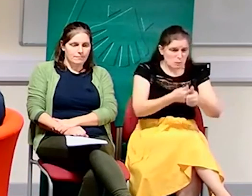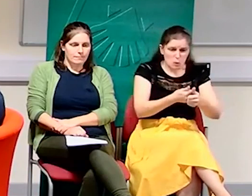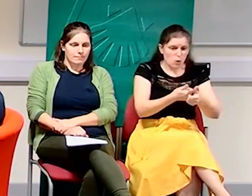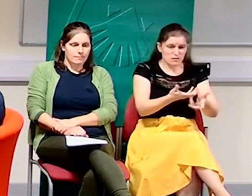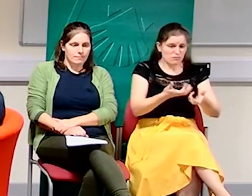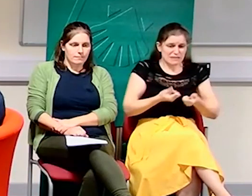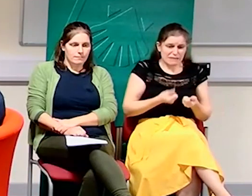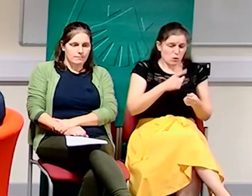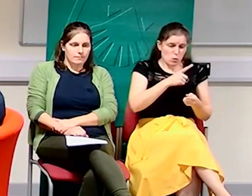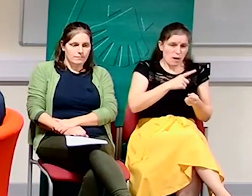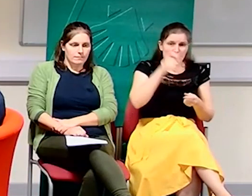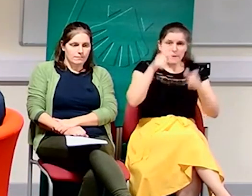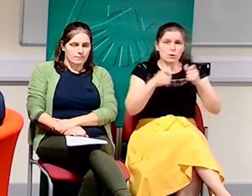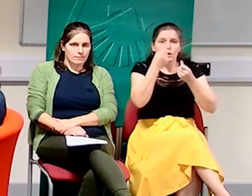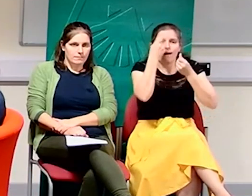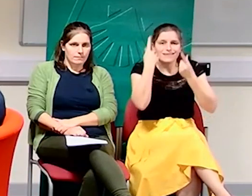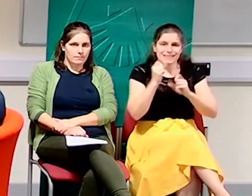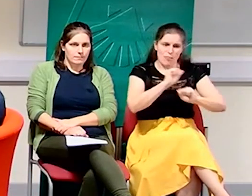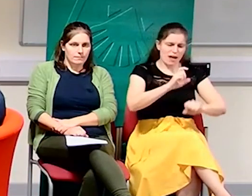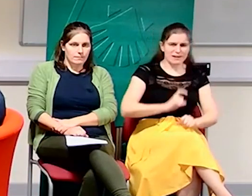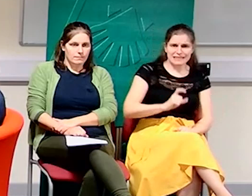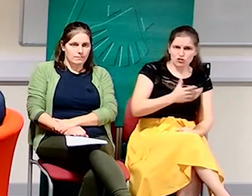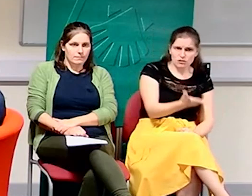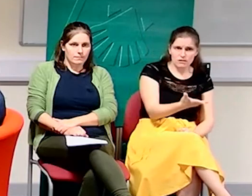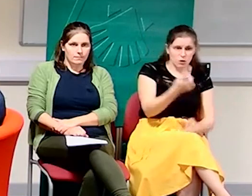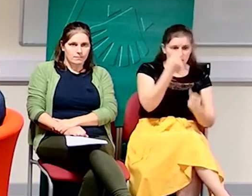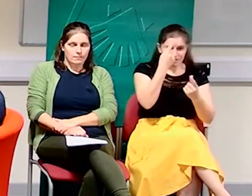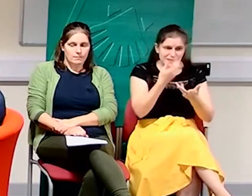misconceptions around their conditions that you can go through to teaching materials and